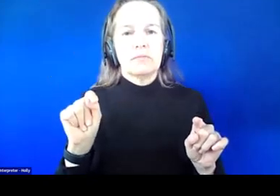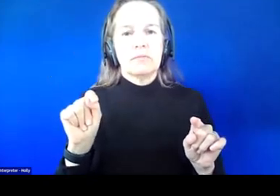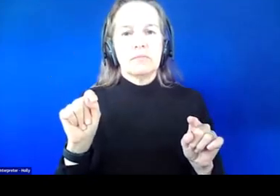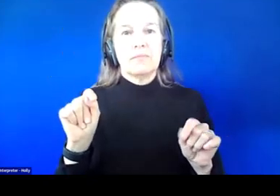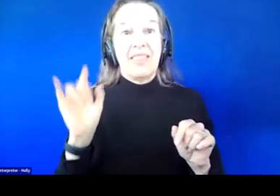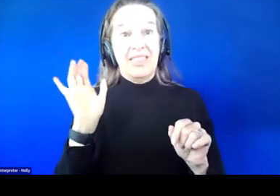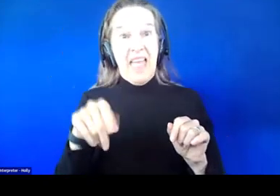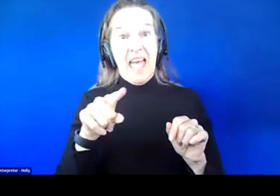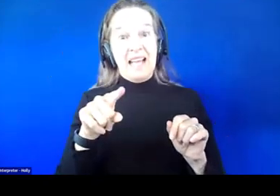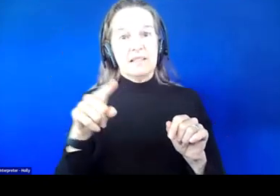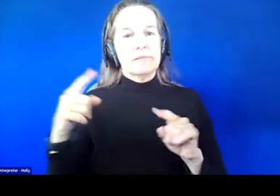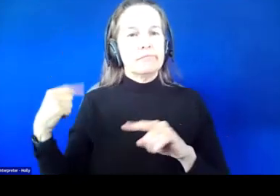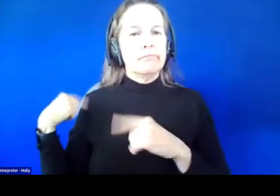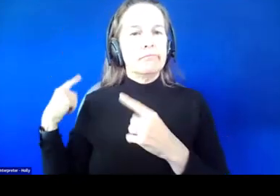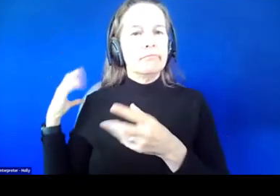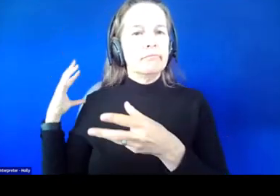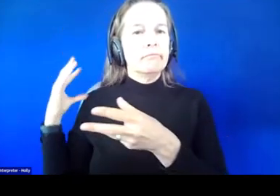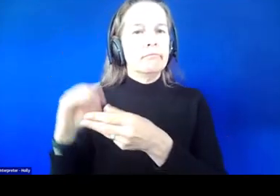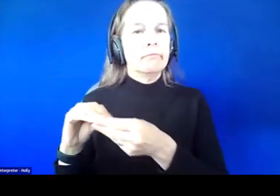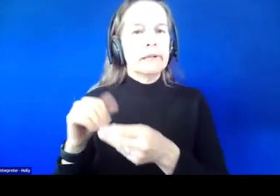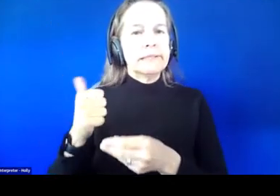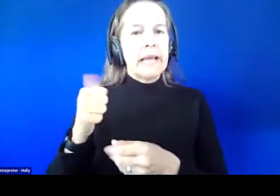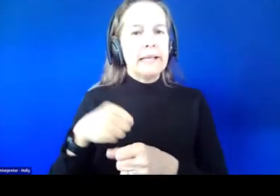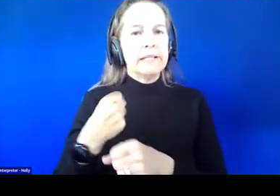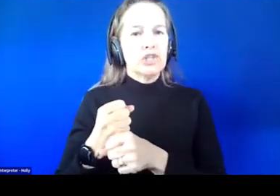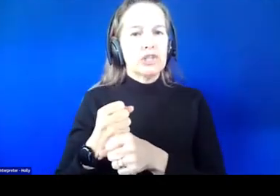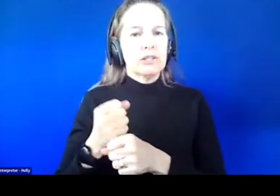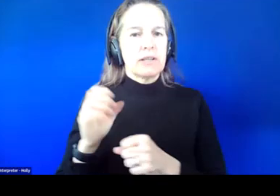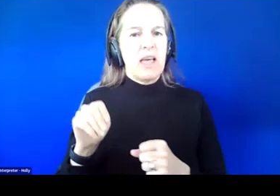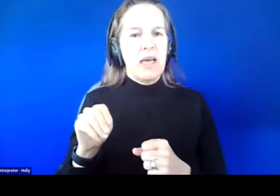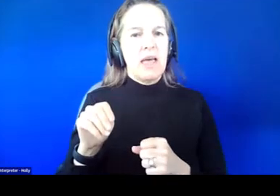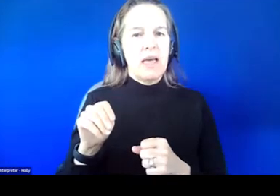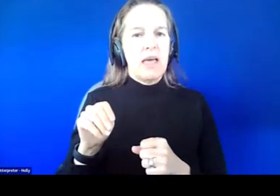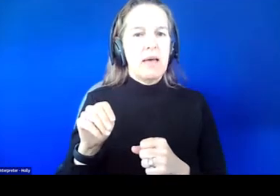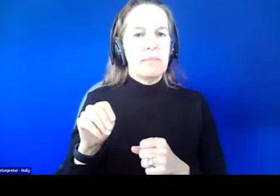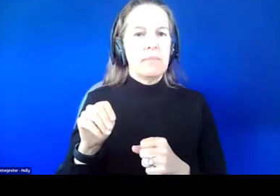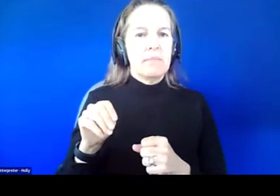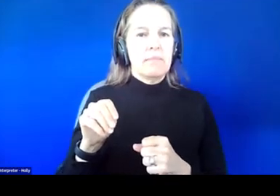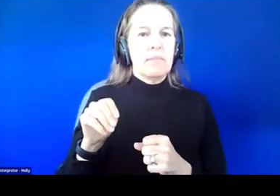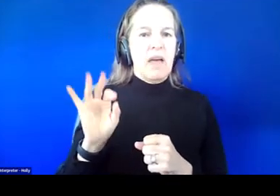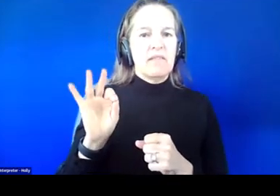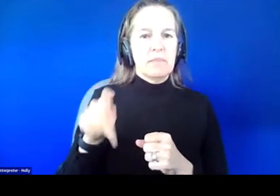of our MFP transitions, and you can see how the